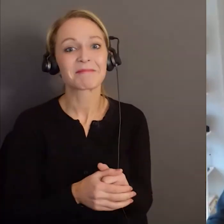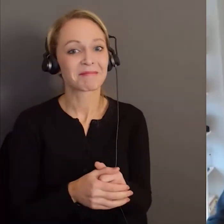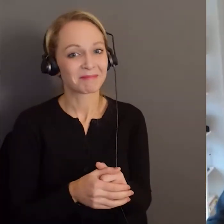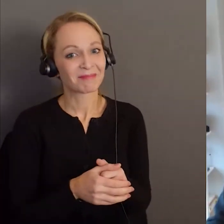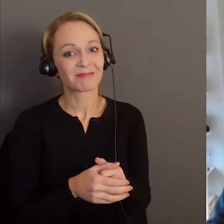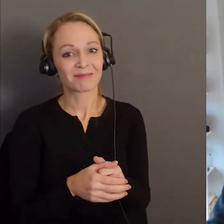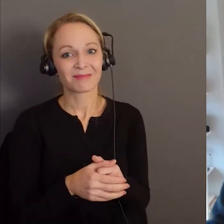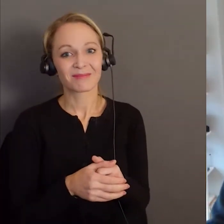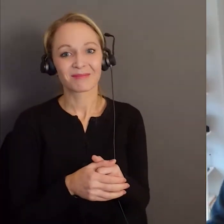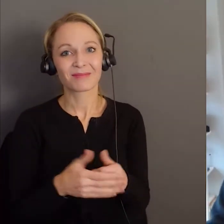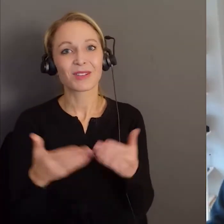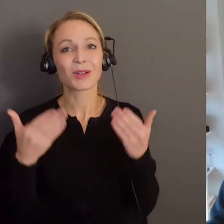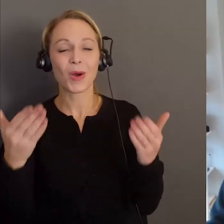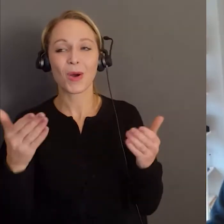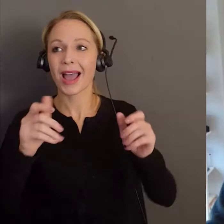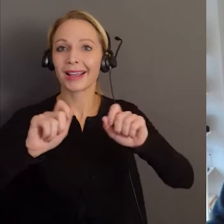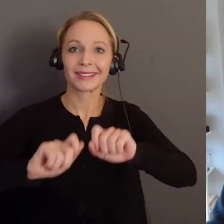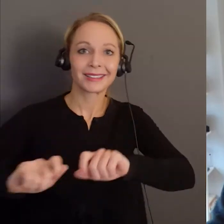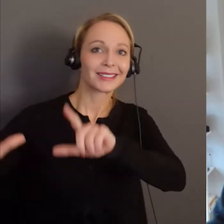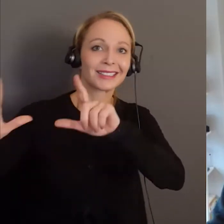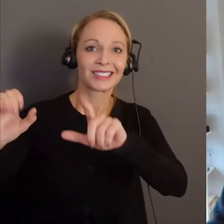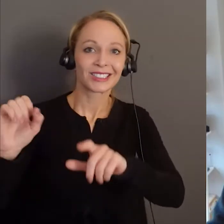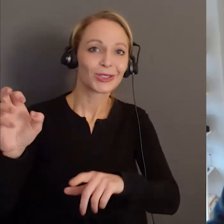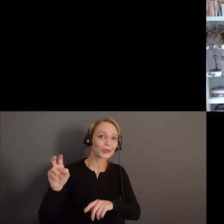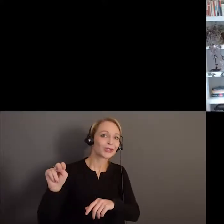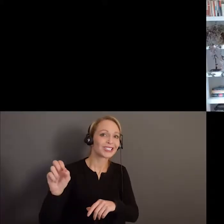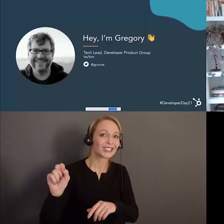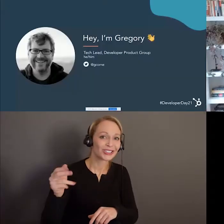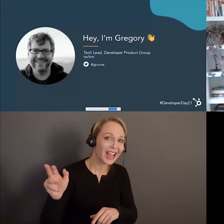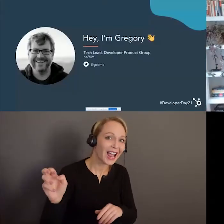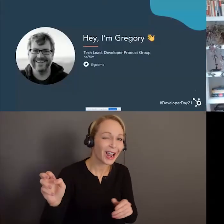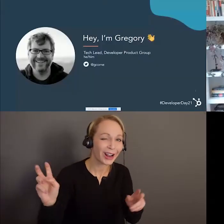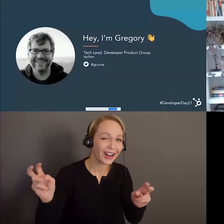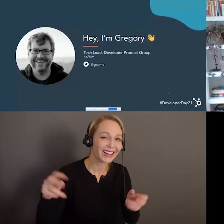HERE AND DO THE OLD SCREEN SHARE DANCE HERE.